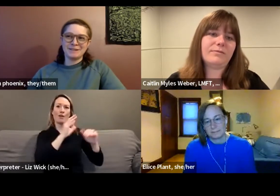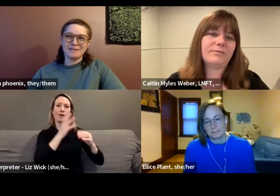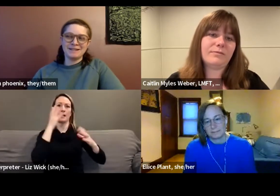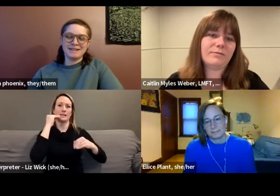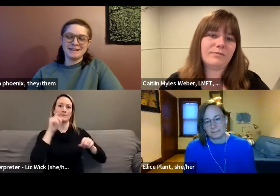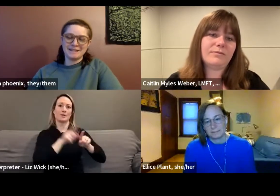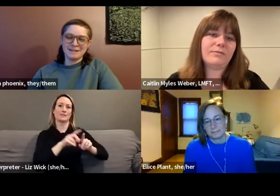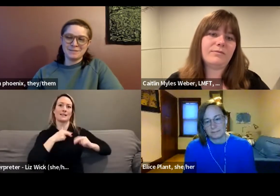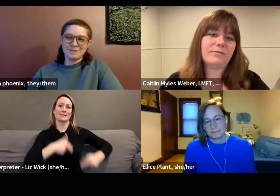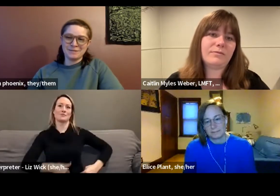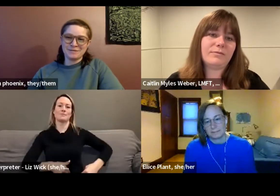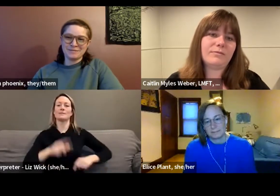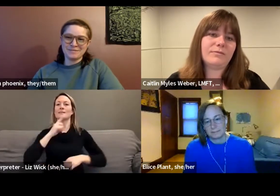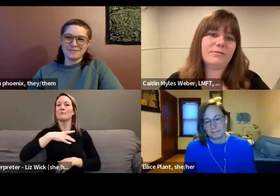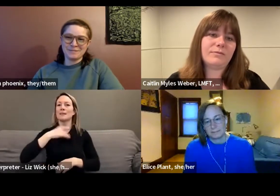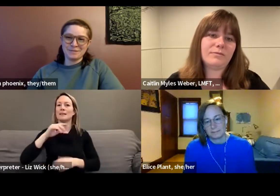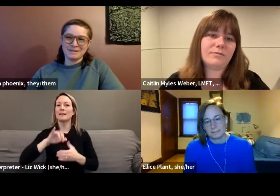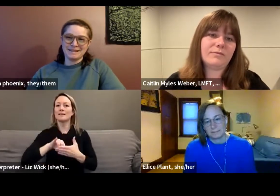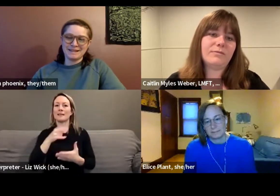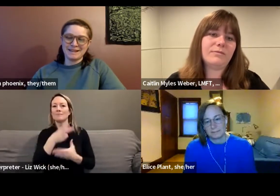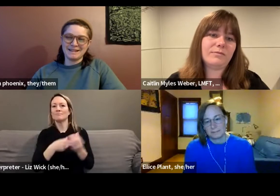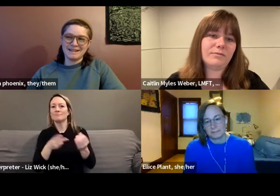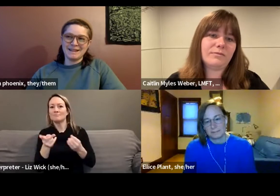So I really like that you both said that.